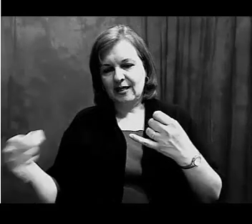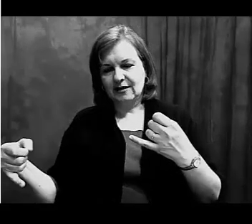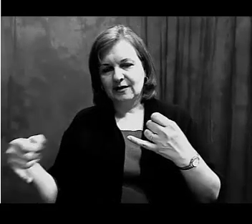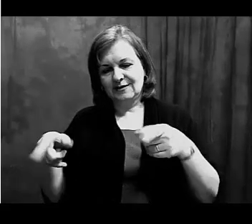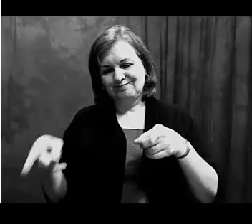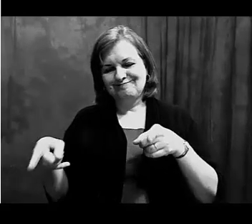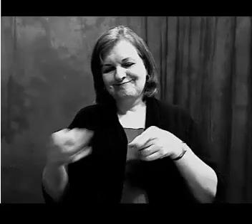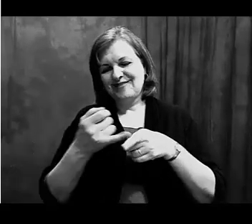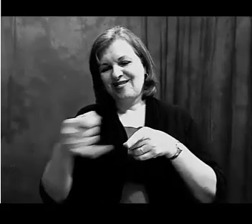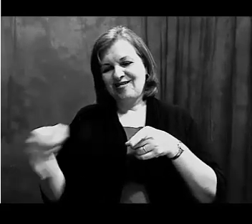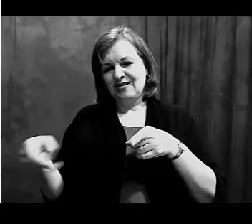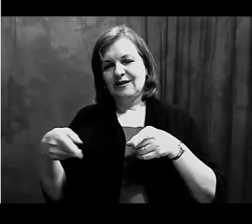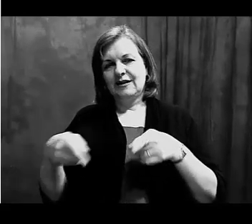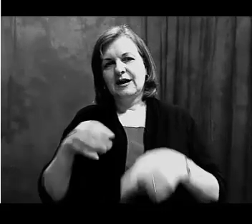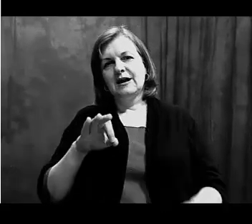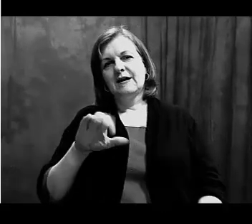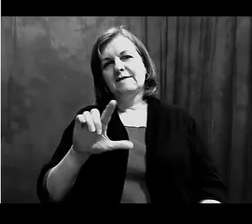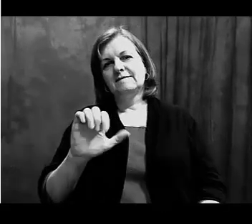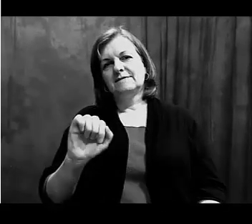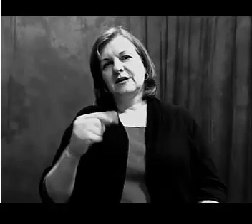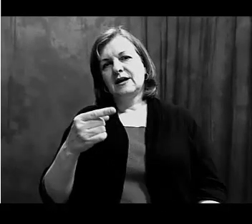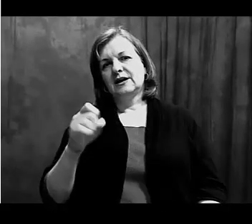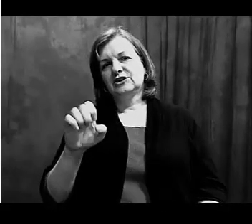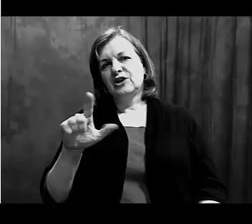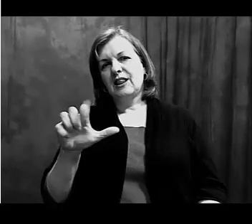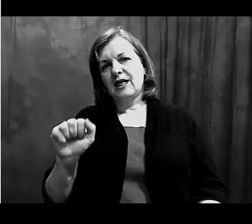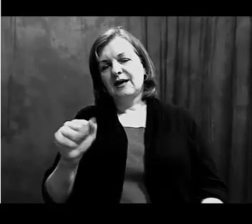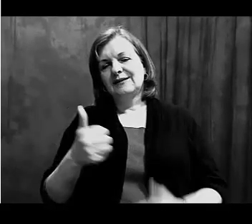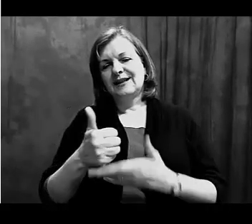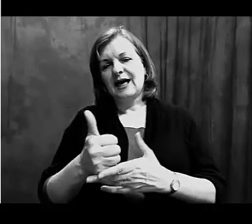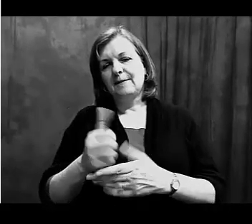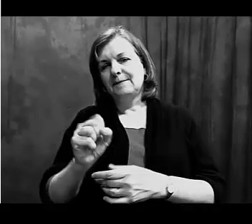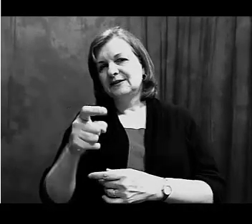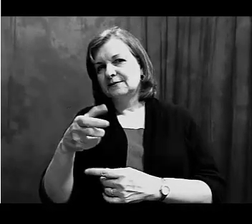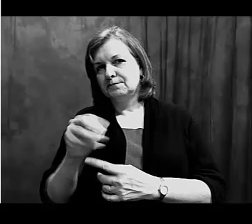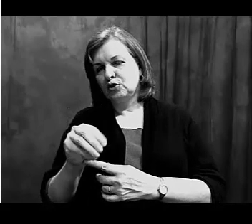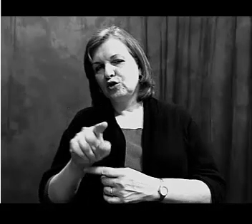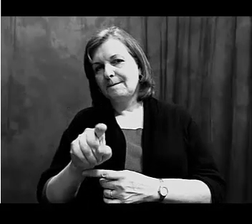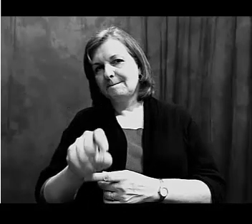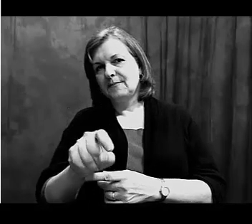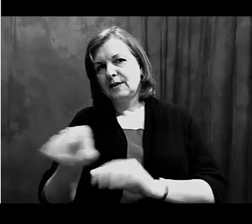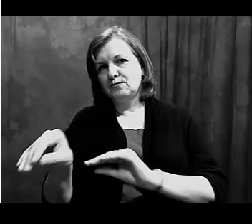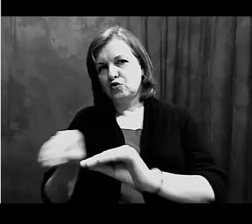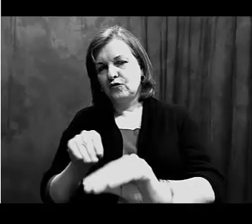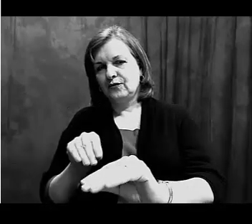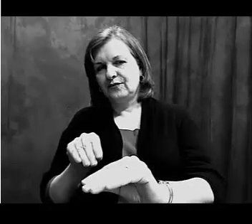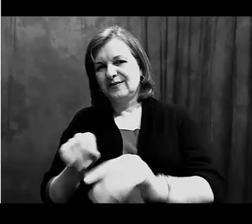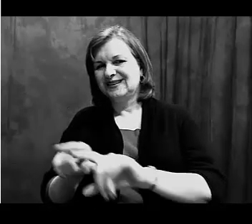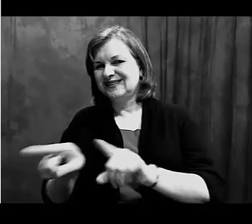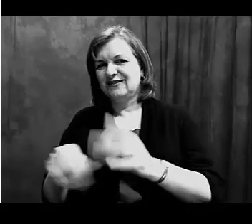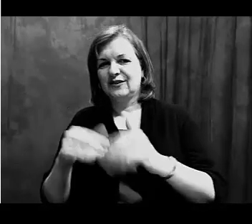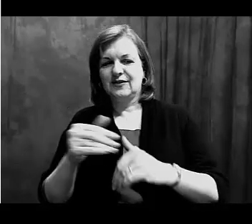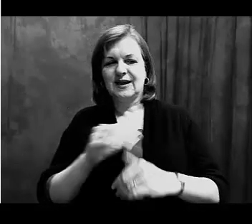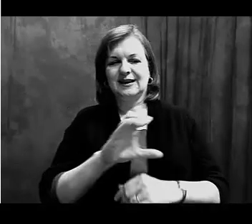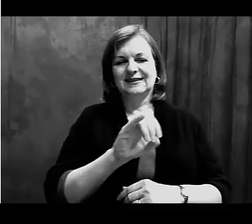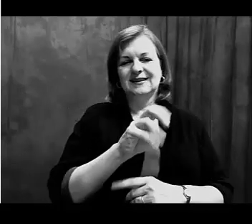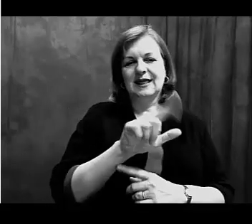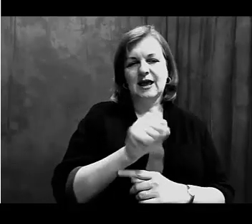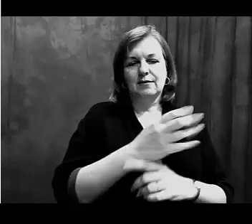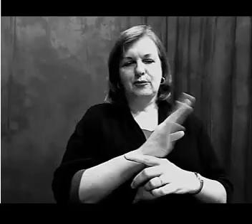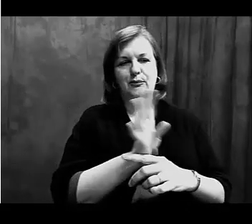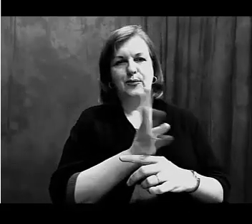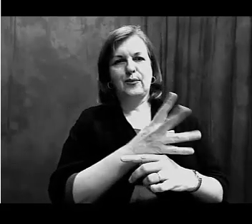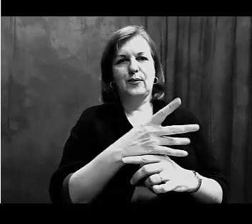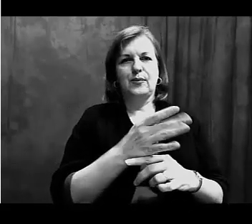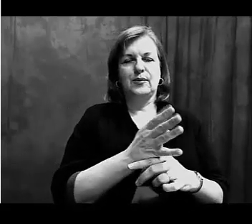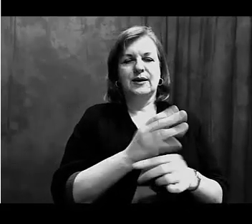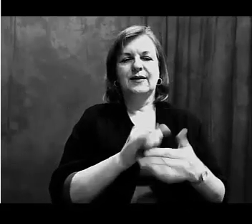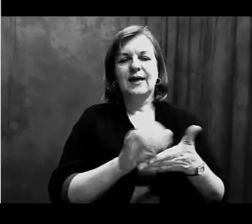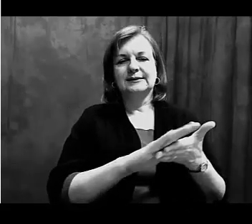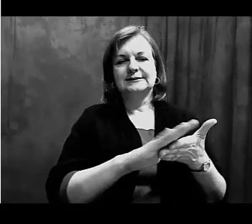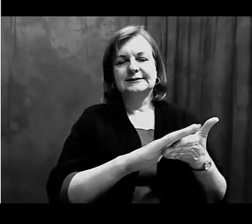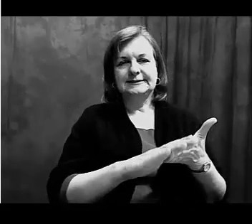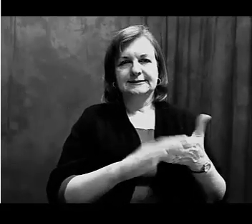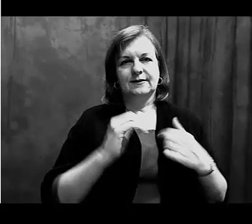so this flagellum (flagella) is going to help that sperm move very very different kind of structure than the cilia you see here